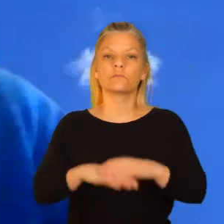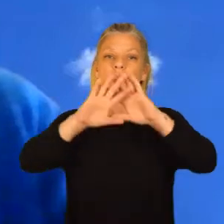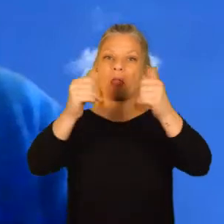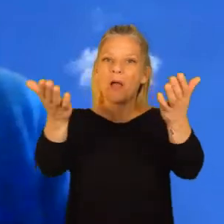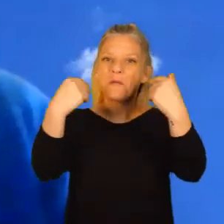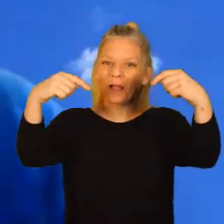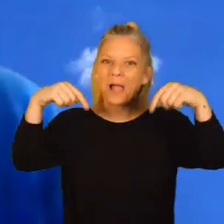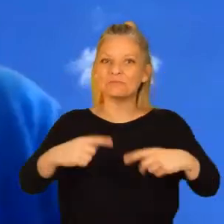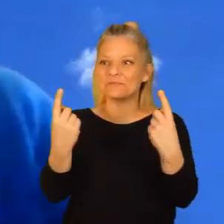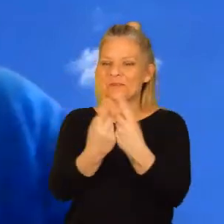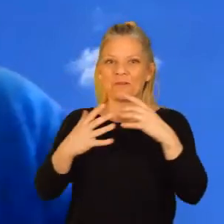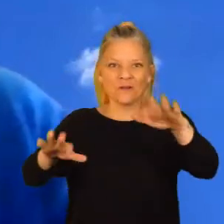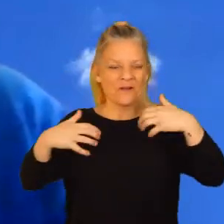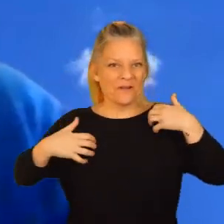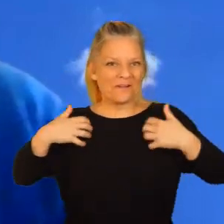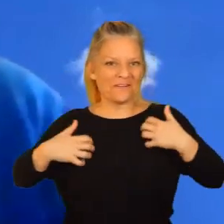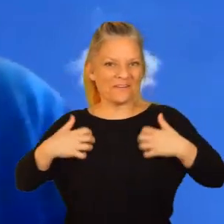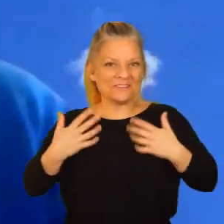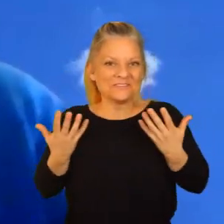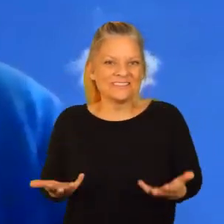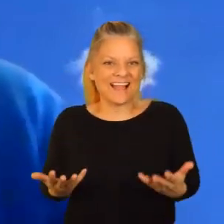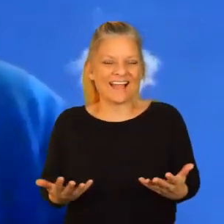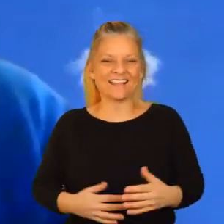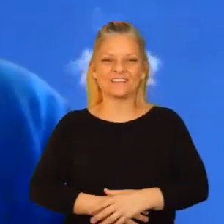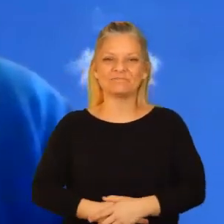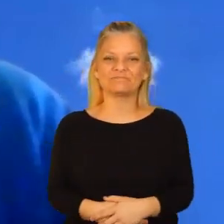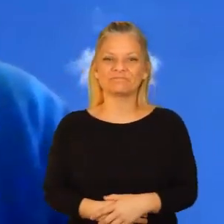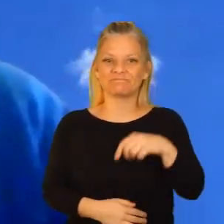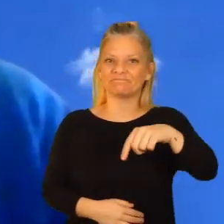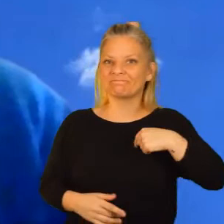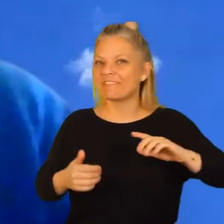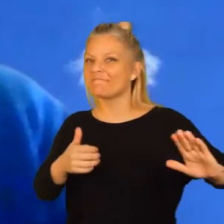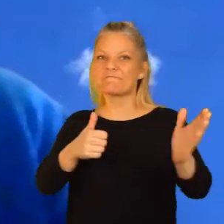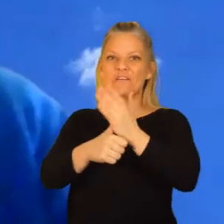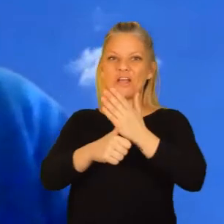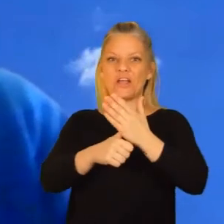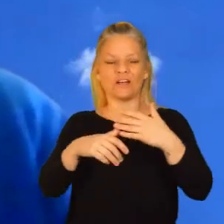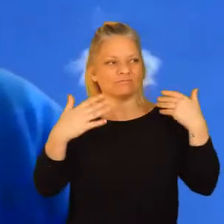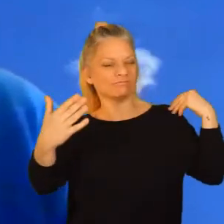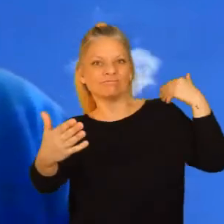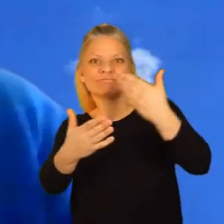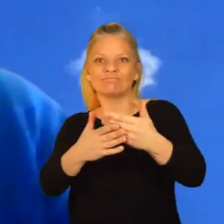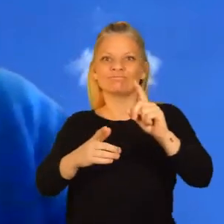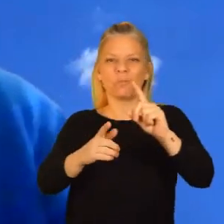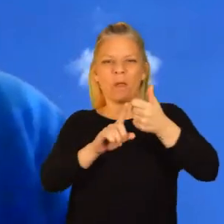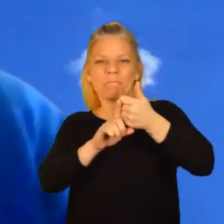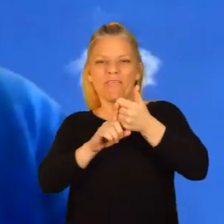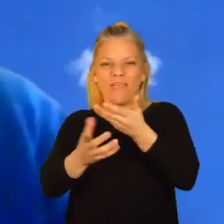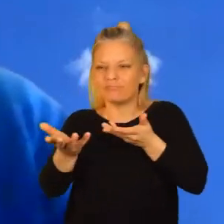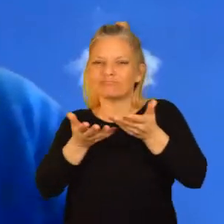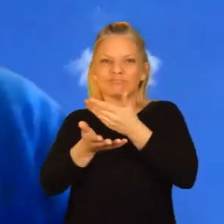Hello and welcome to something I'm really excited about today. This is our first ever peer chat as